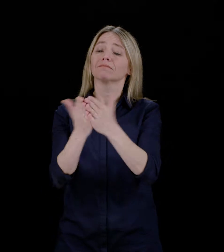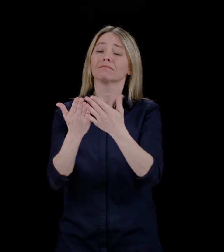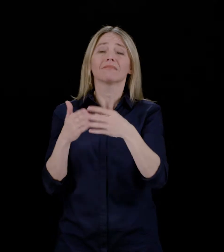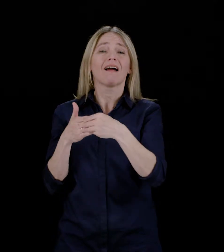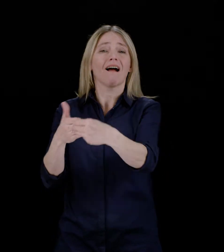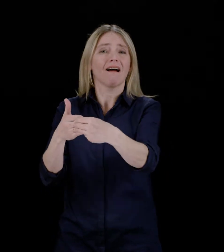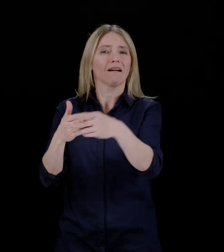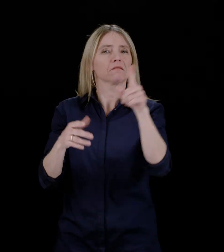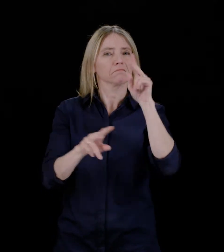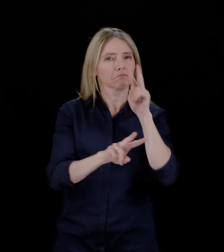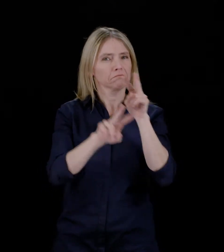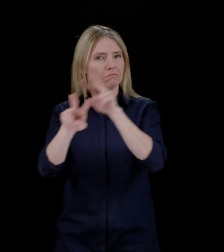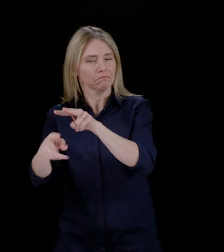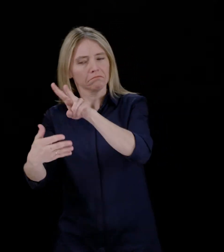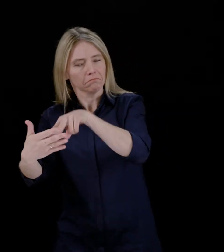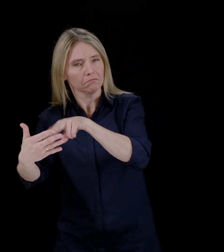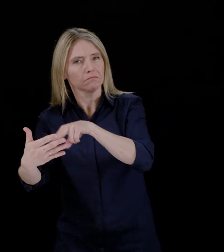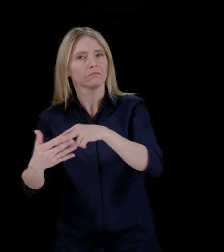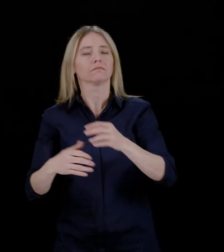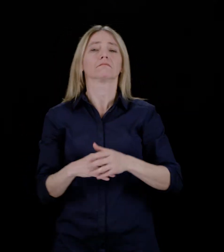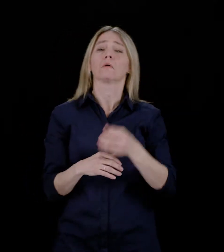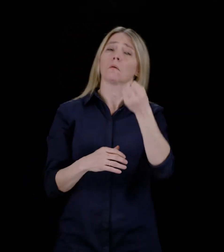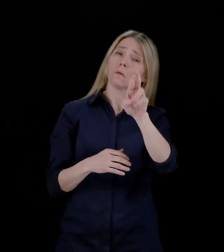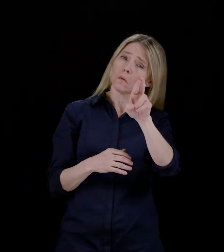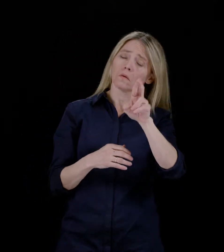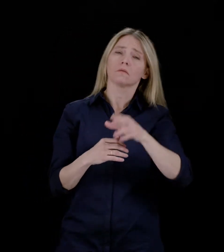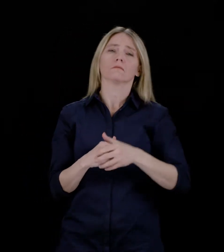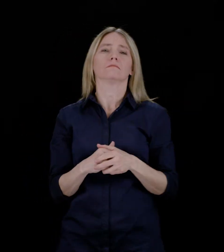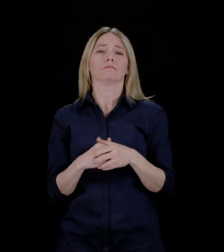or refer to the following device specific information.